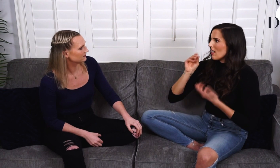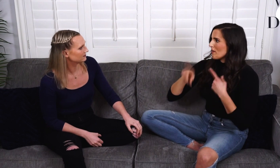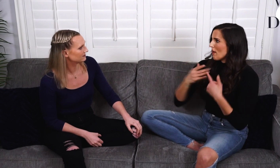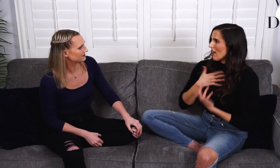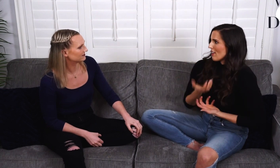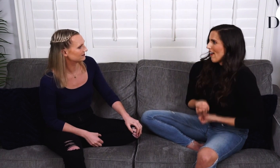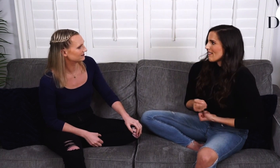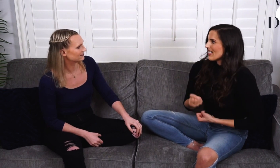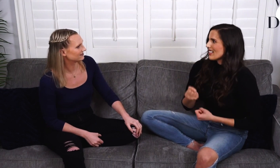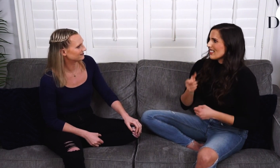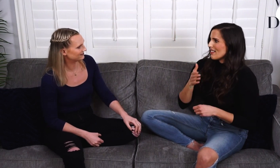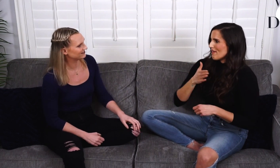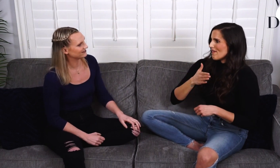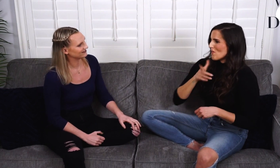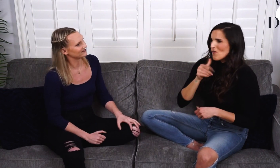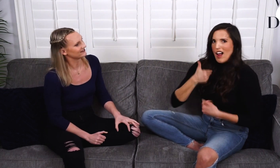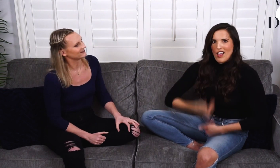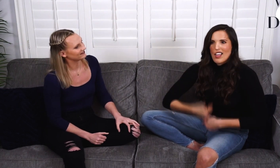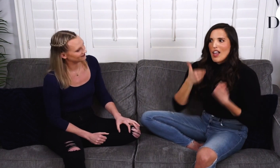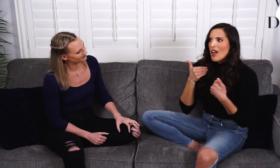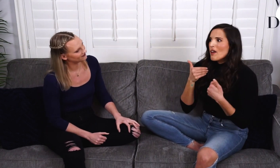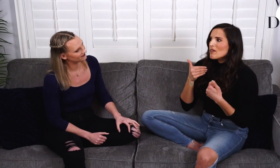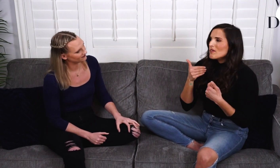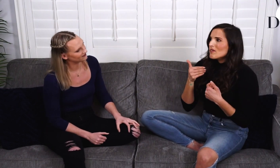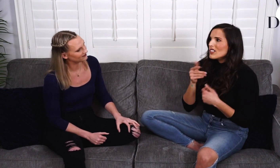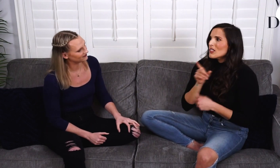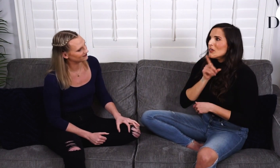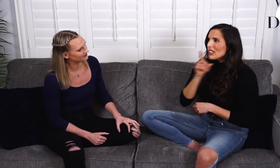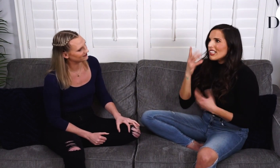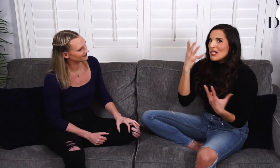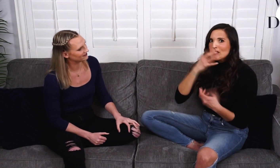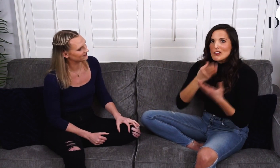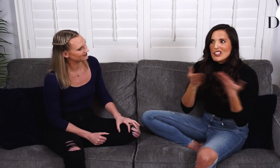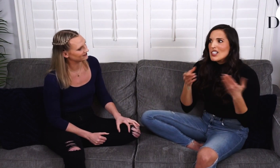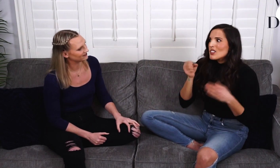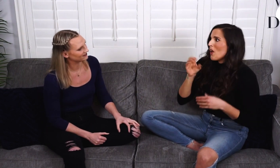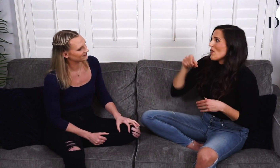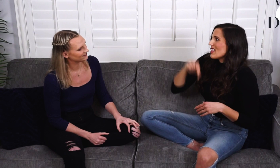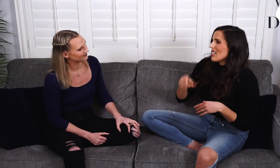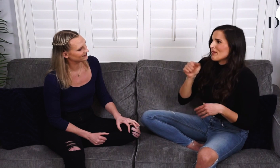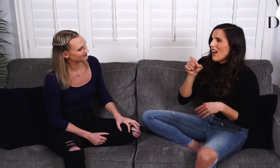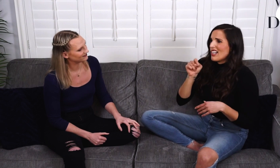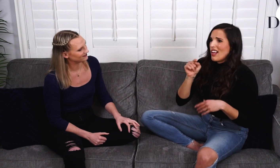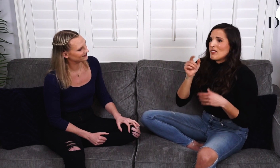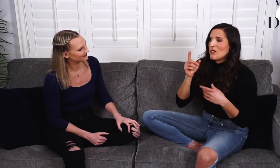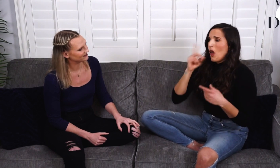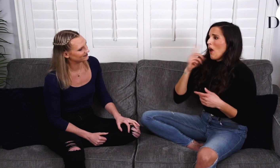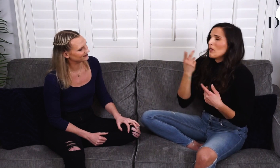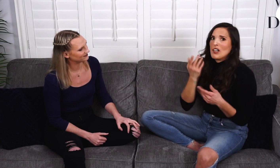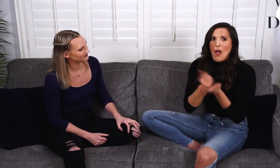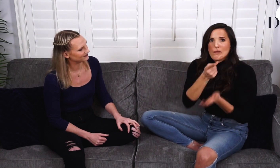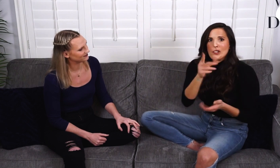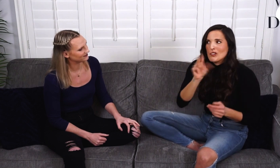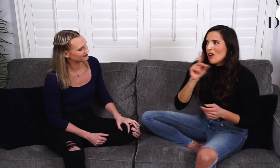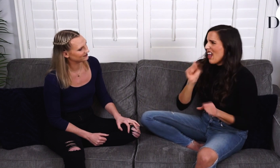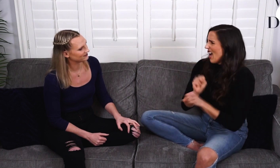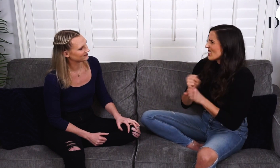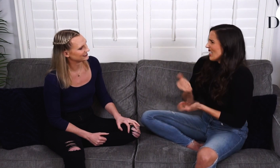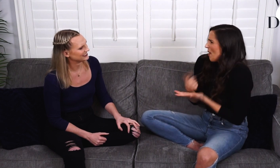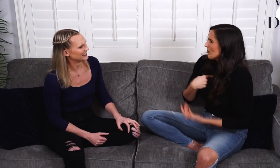learning about my confidence and who I am. It's really a beautiful thing. So this podcast, I thought was going to help the listeners,